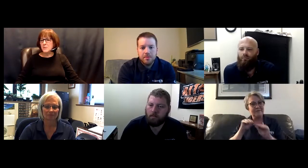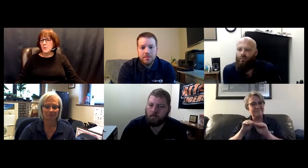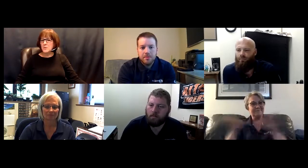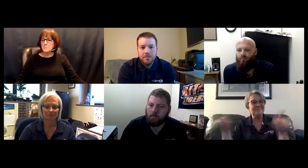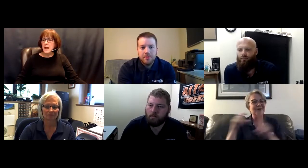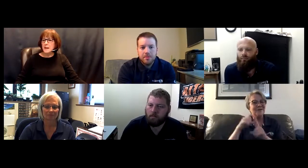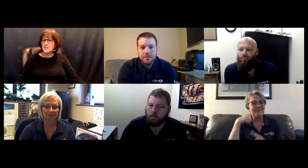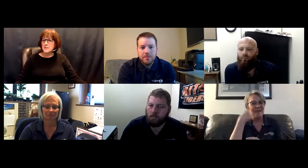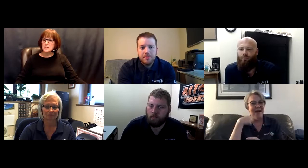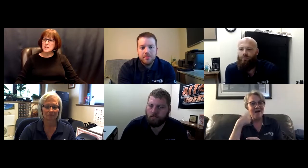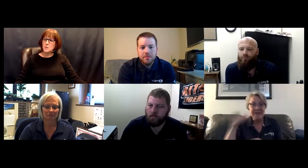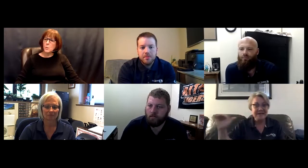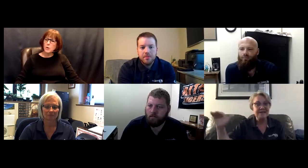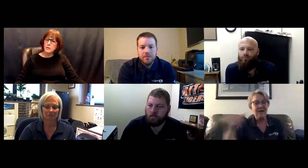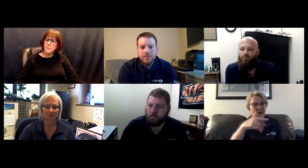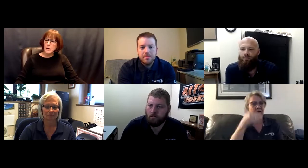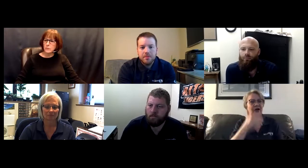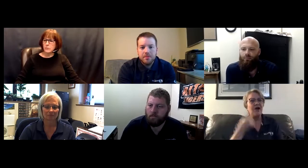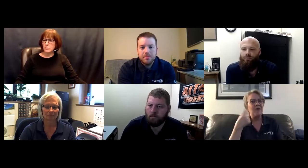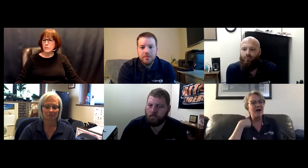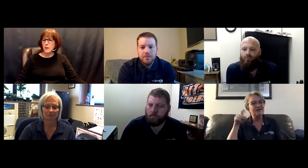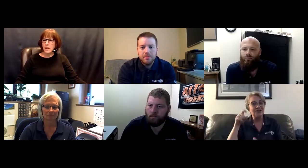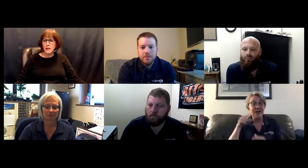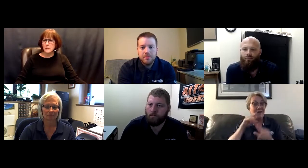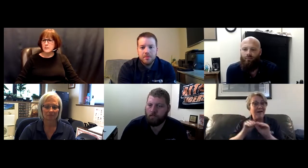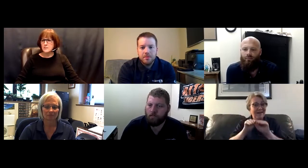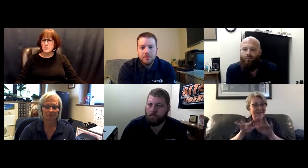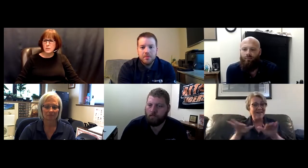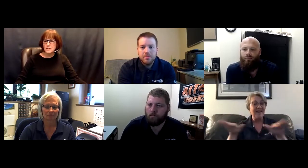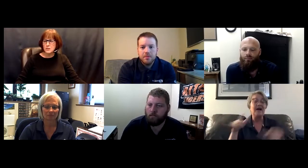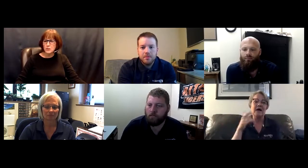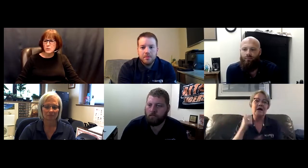what's best is just the word of mouth. "Hey this you know this is a good